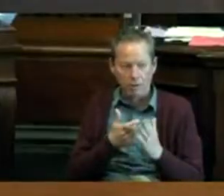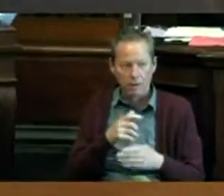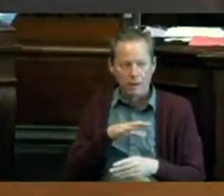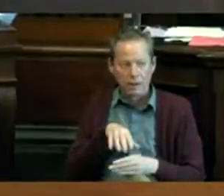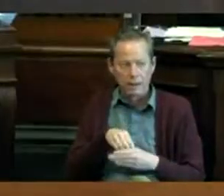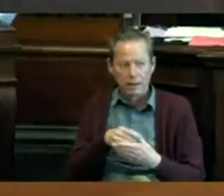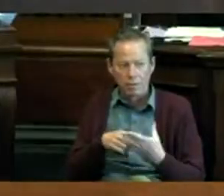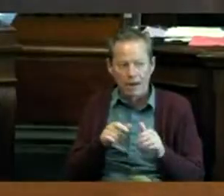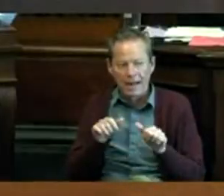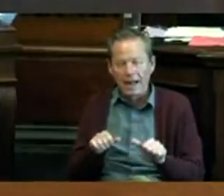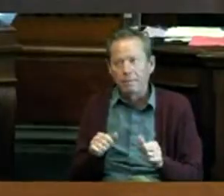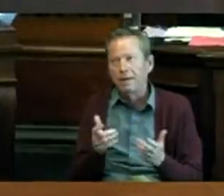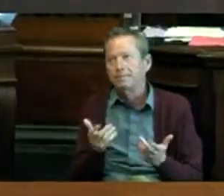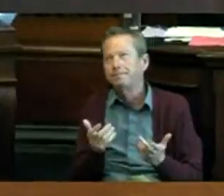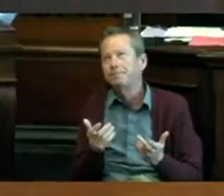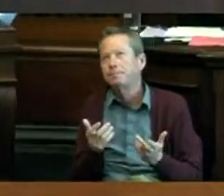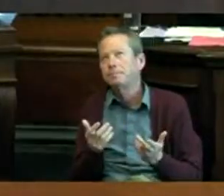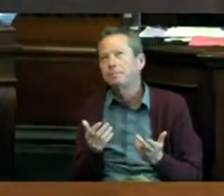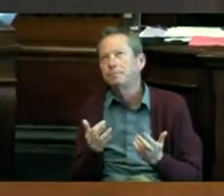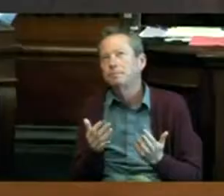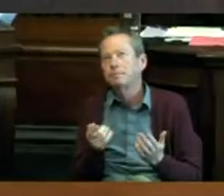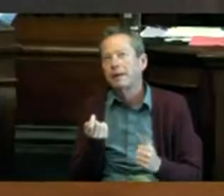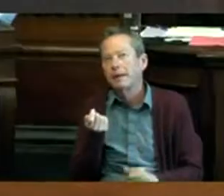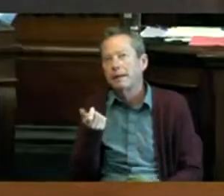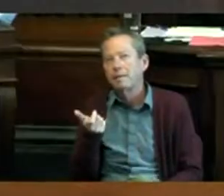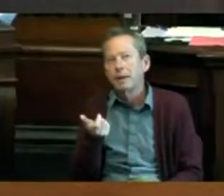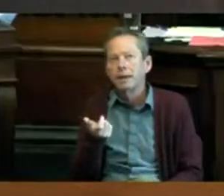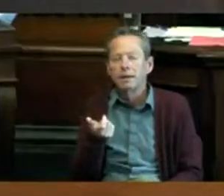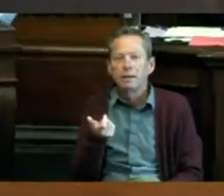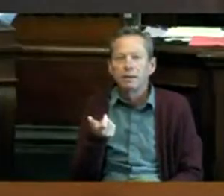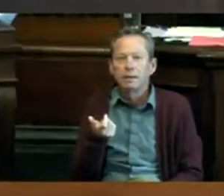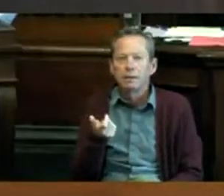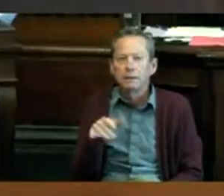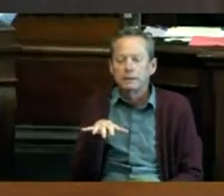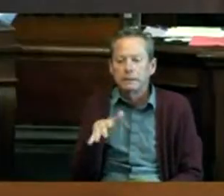defined. We made sure that the product would address all our